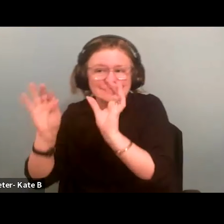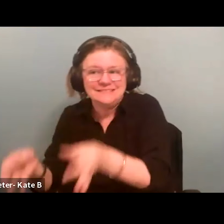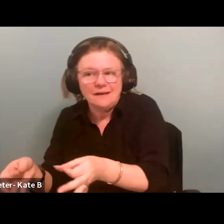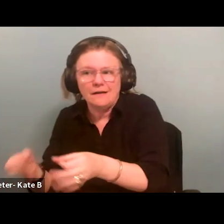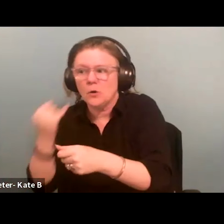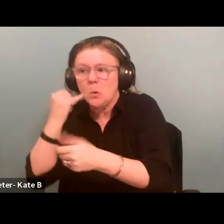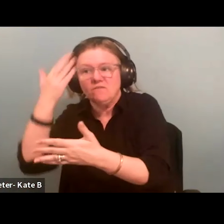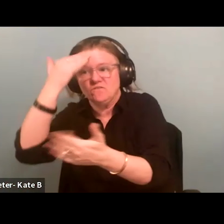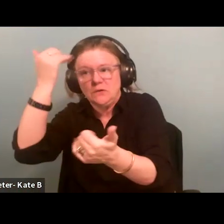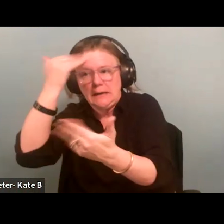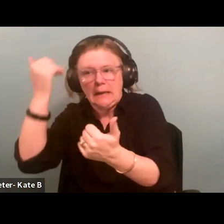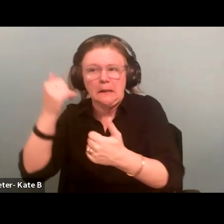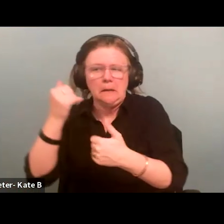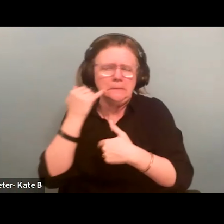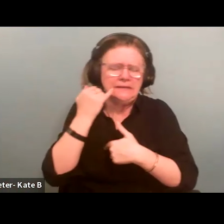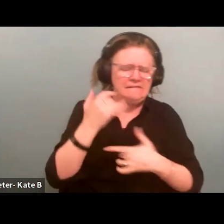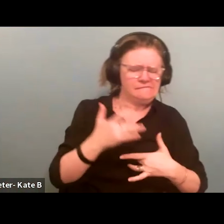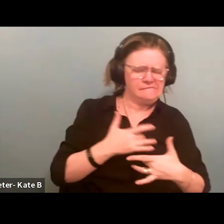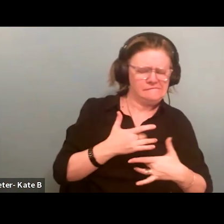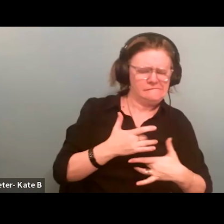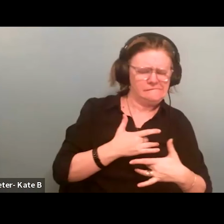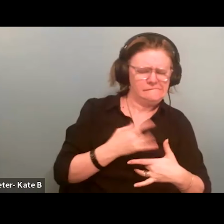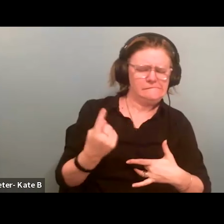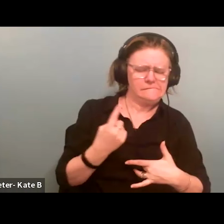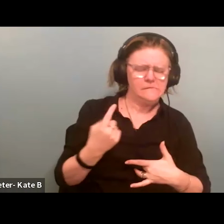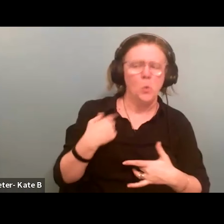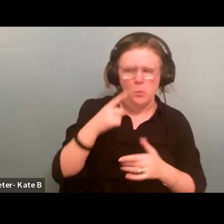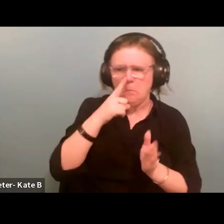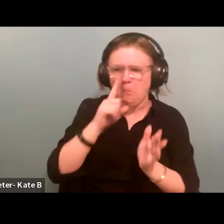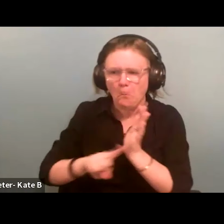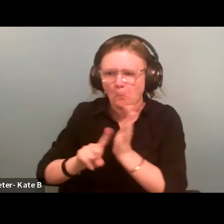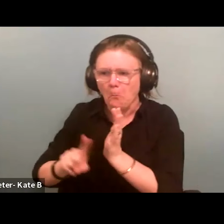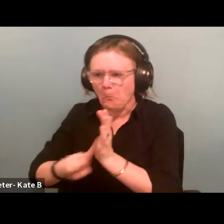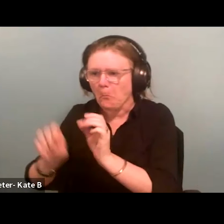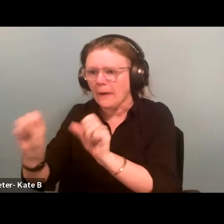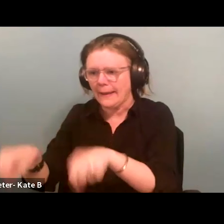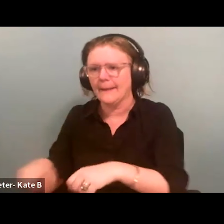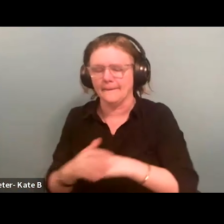But if there is concerns with that, we can look into it.